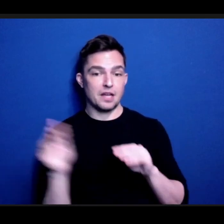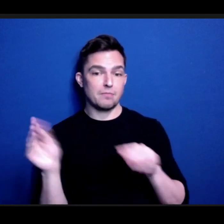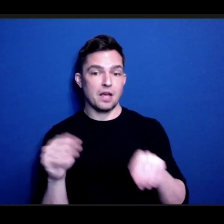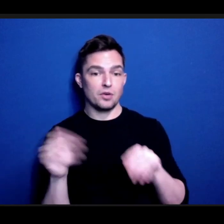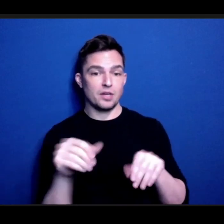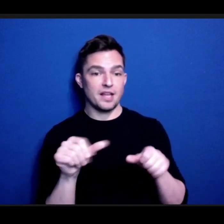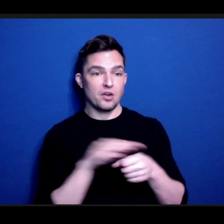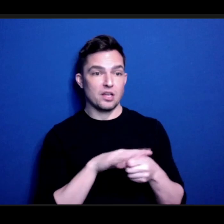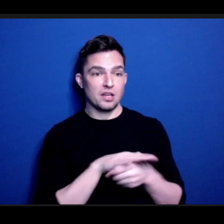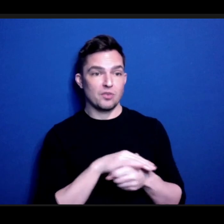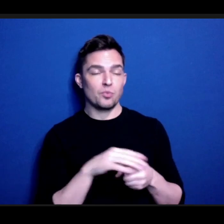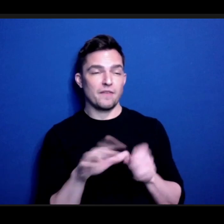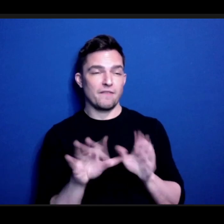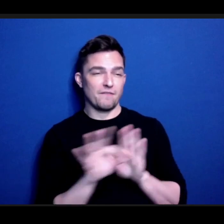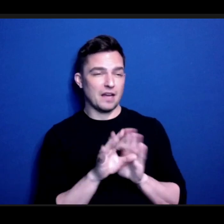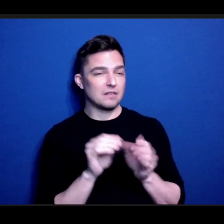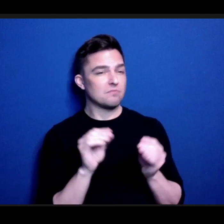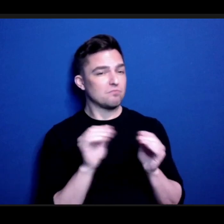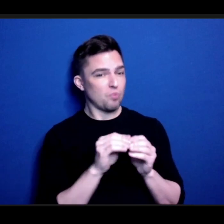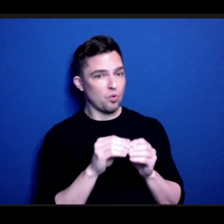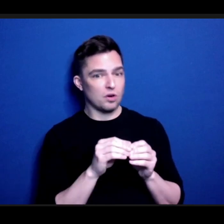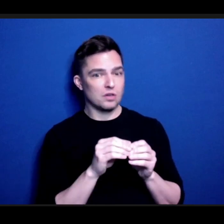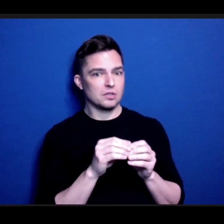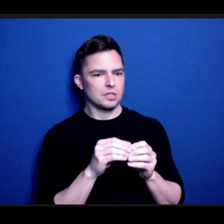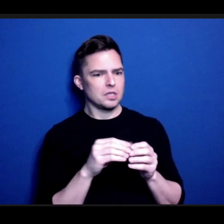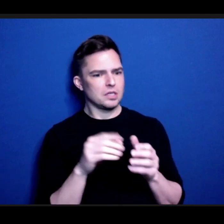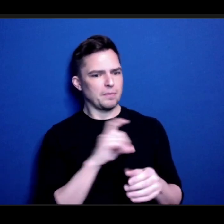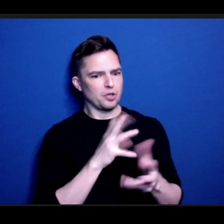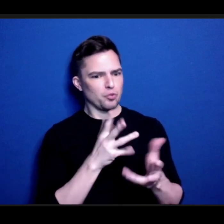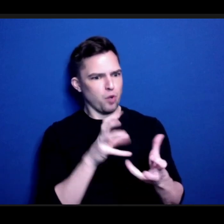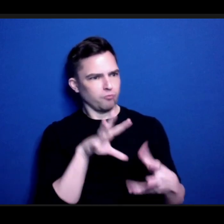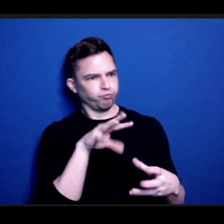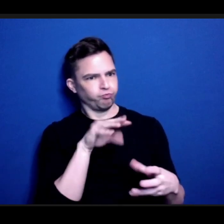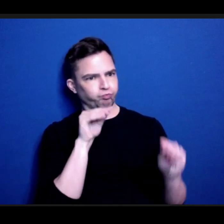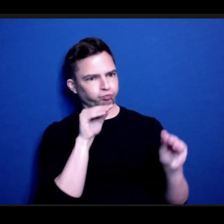of an impetus from police to want to be in schools, to again, surveil our kids. I think